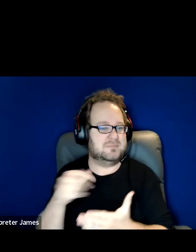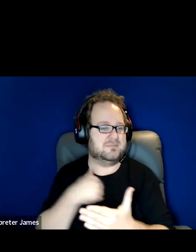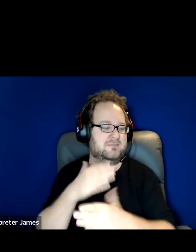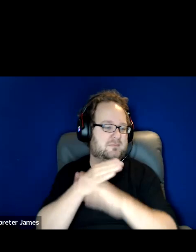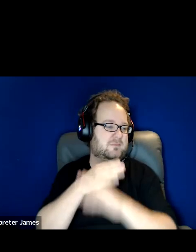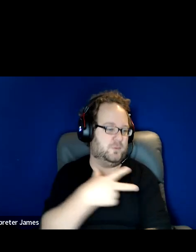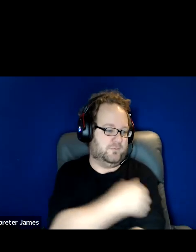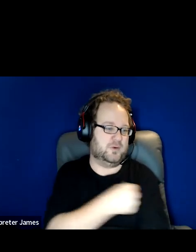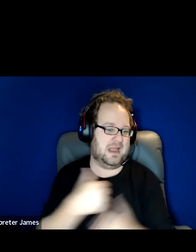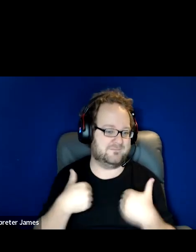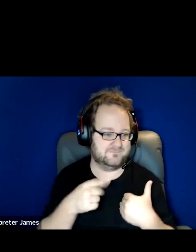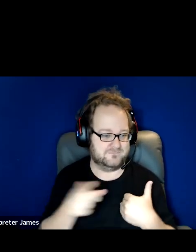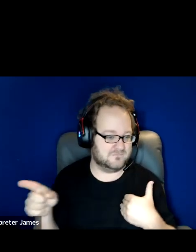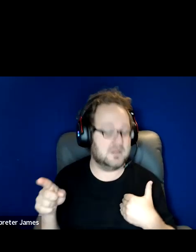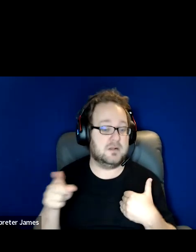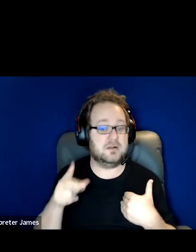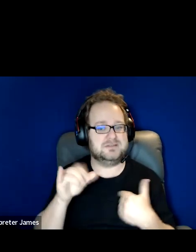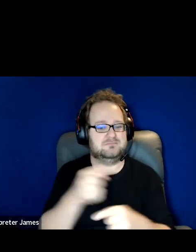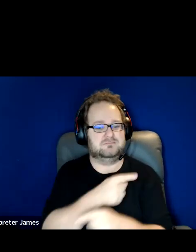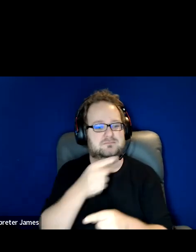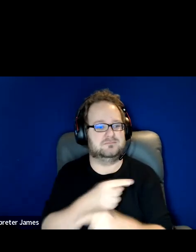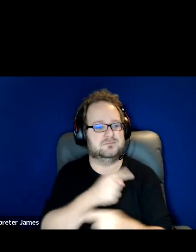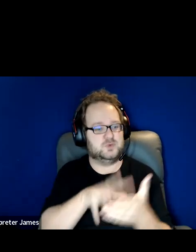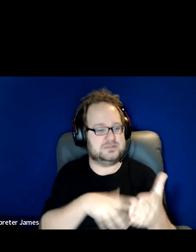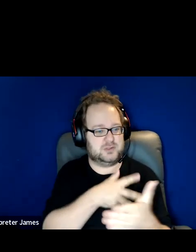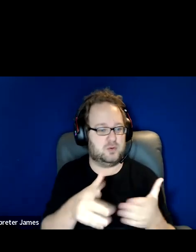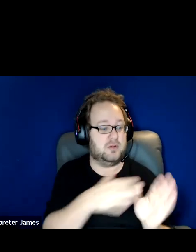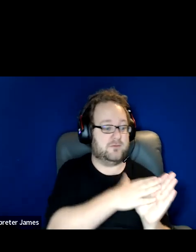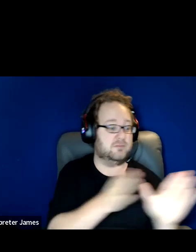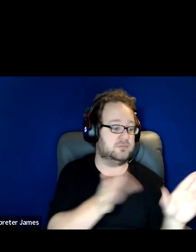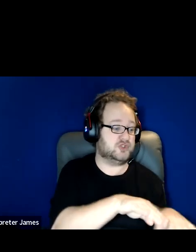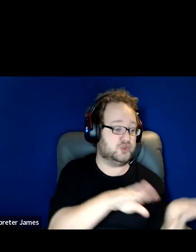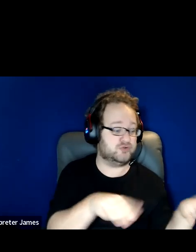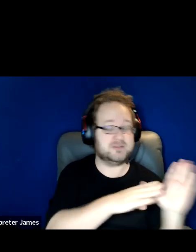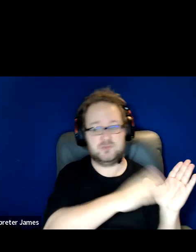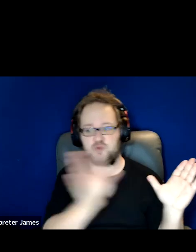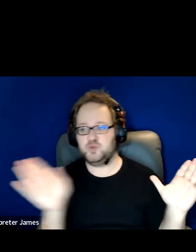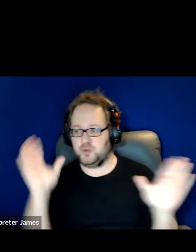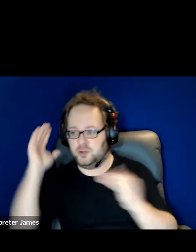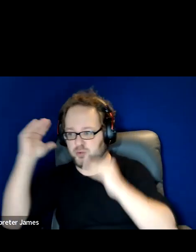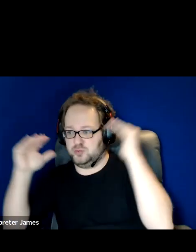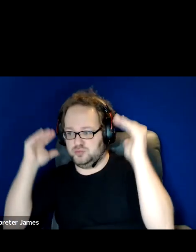are vaccinated according to the schedule and across the lifespan; however, while we have vaccines that are